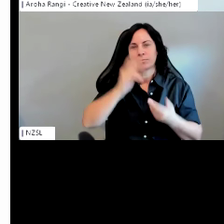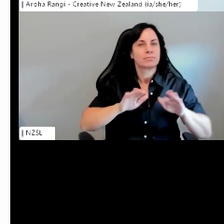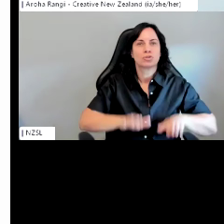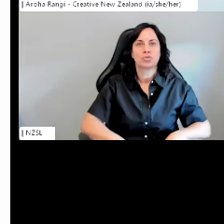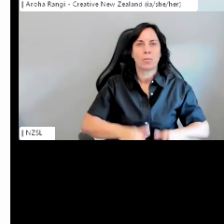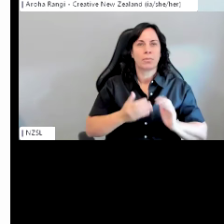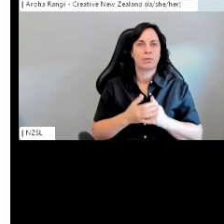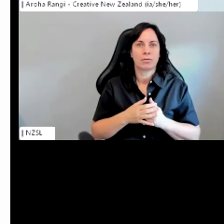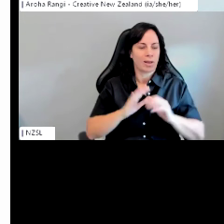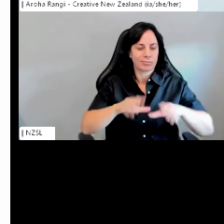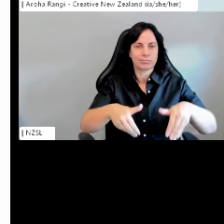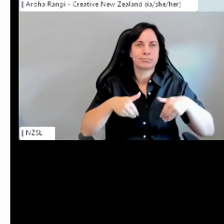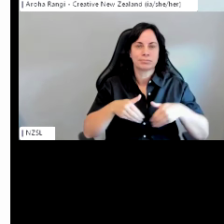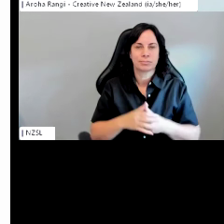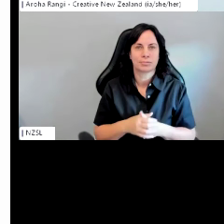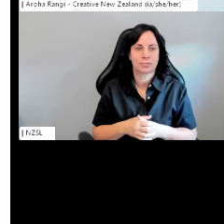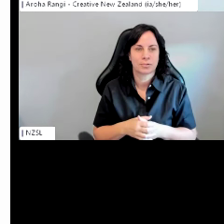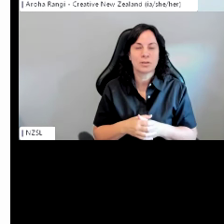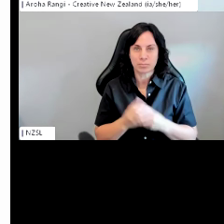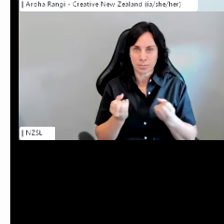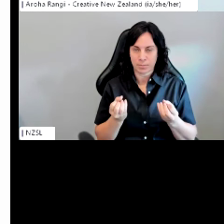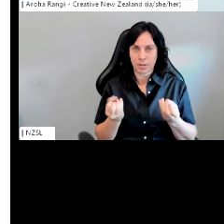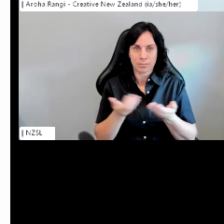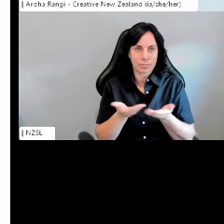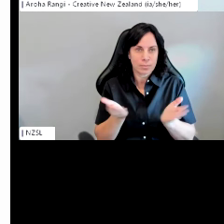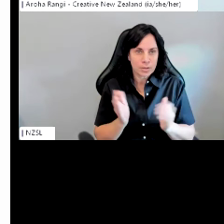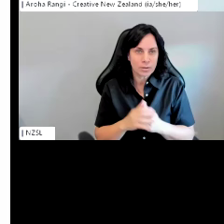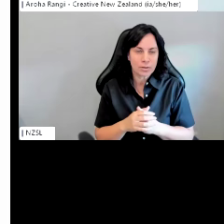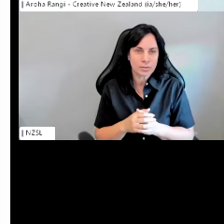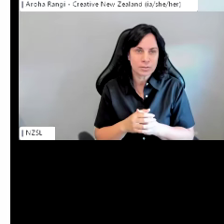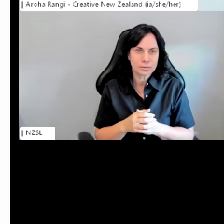and you know, I know there'll be lots of you on your call on the call who don't do theater,